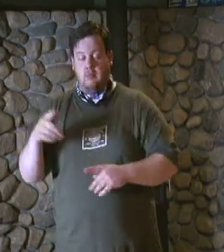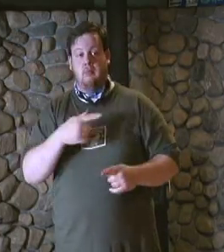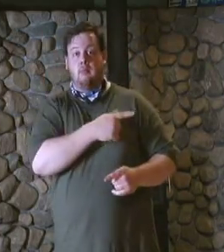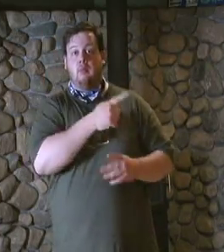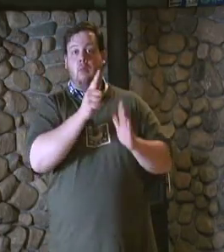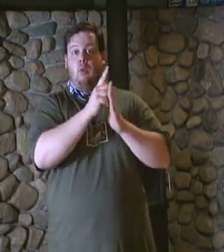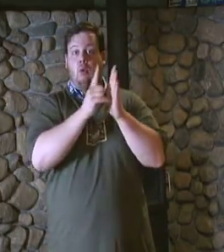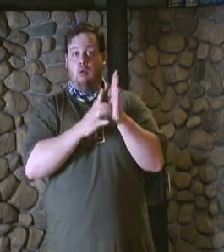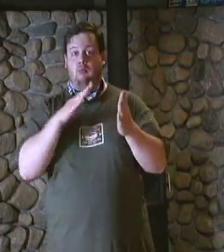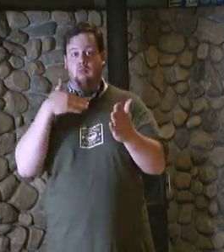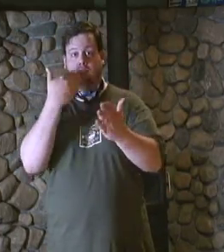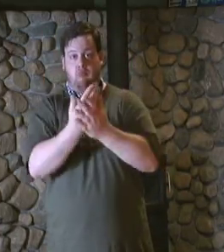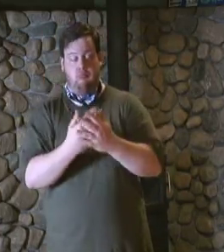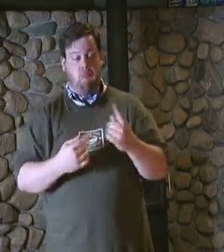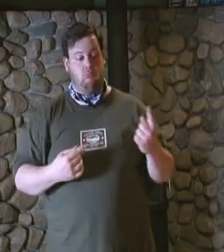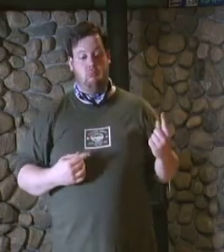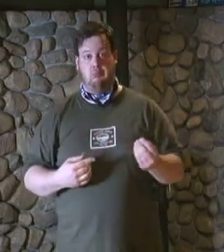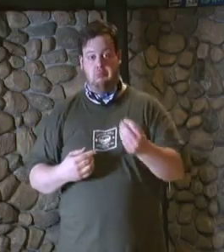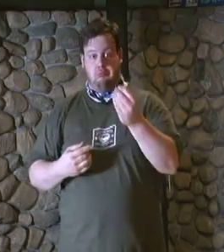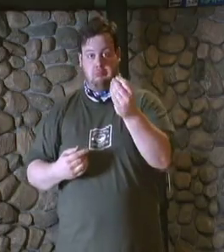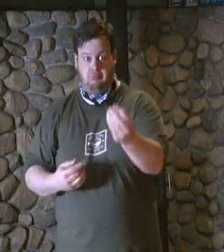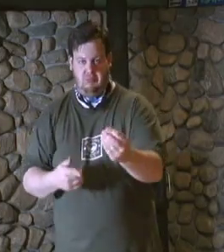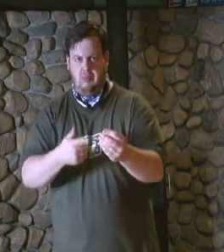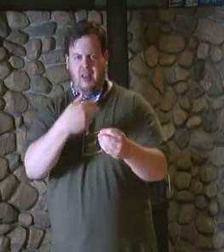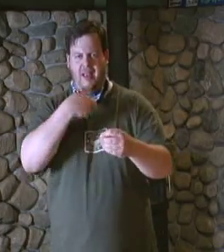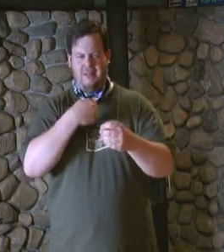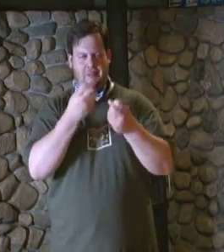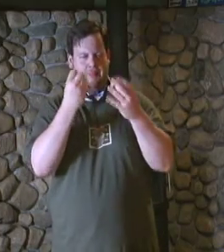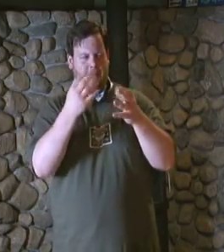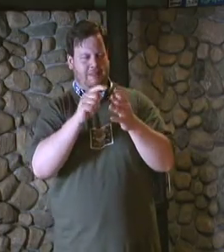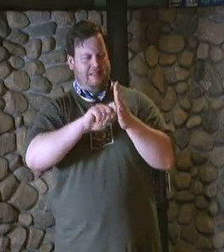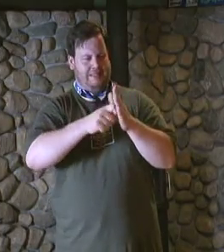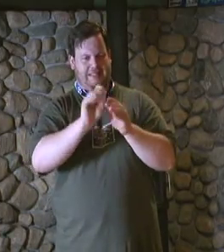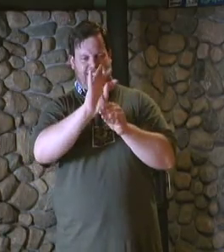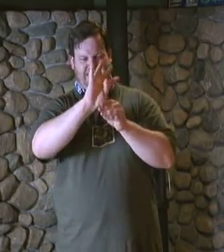and were overcome by its beauty.